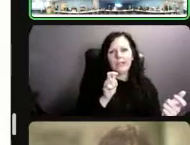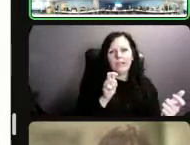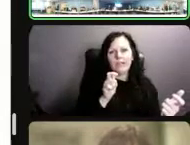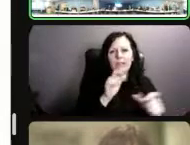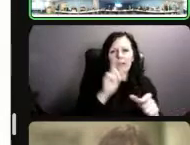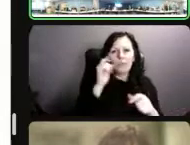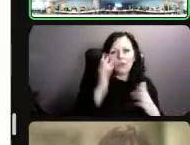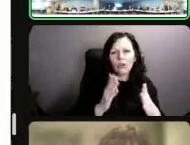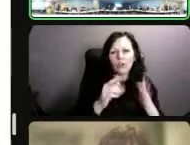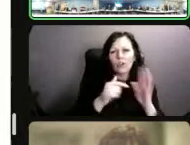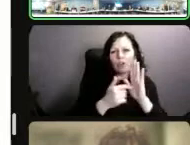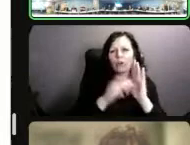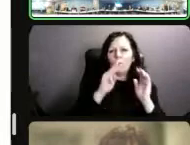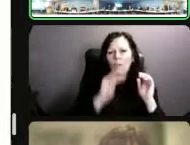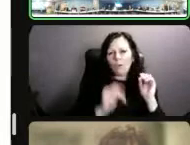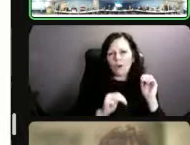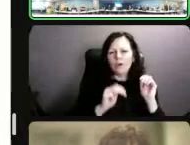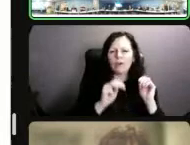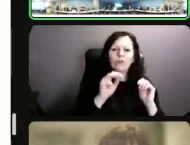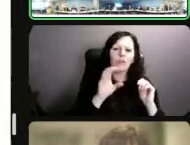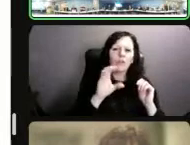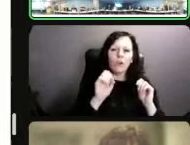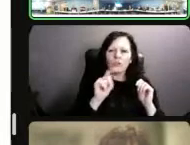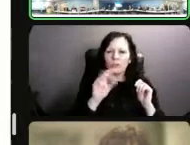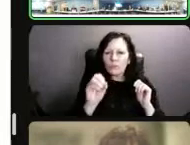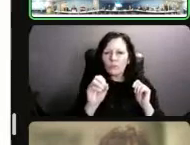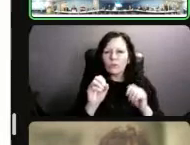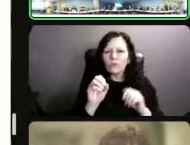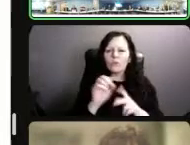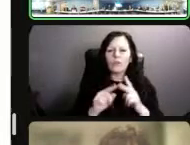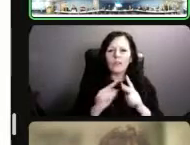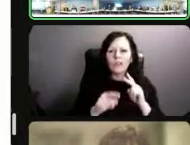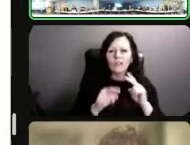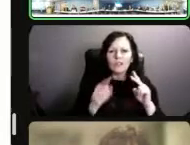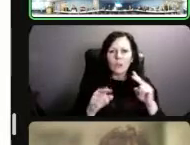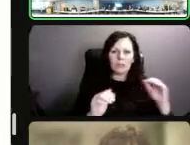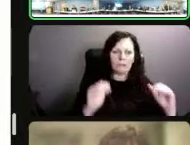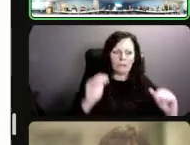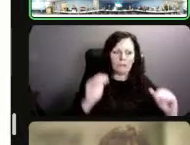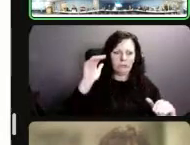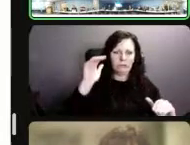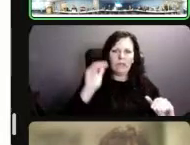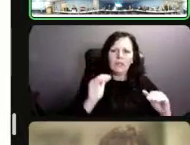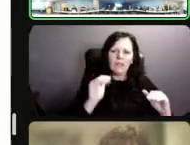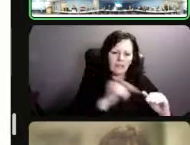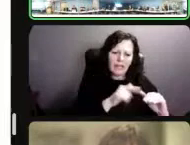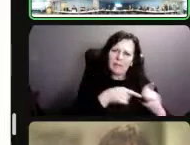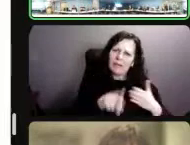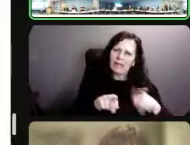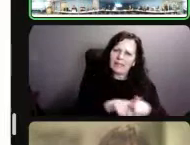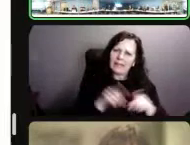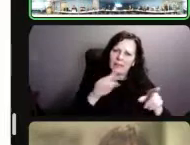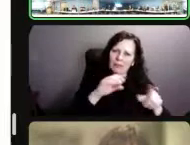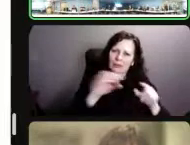PAYING THE SAME RATE AS A A